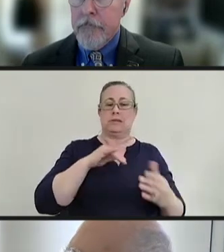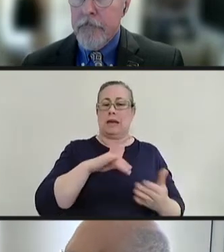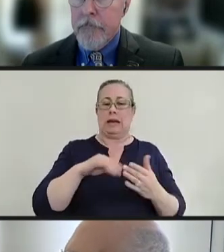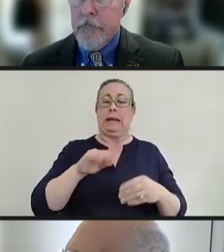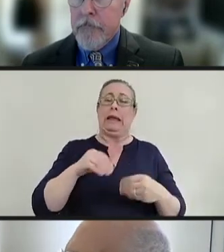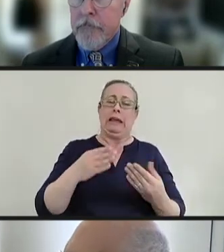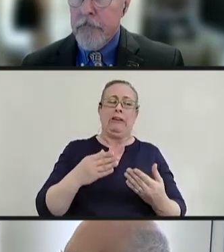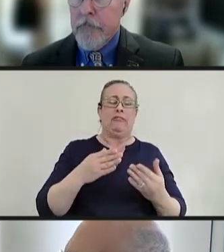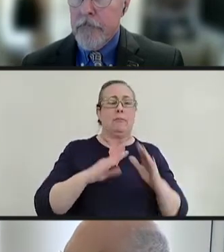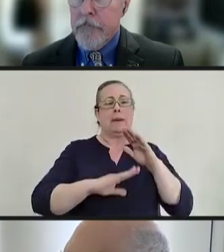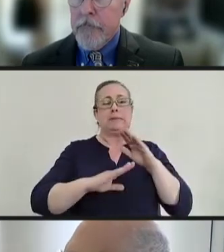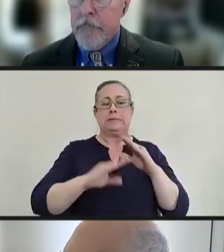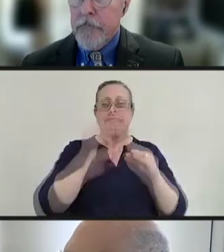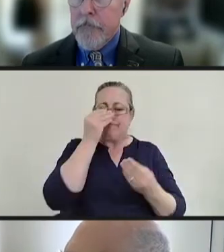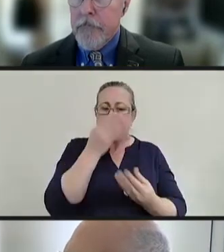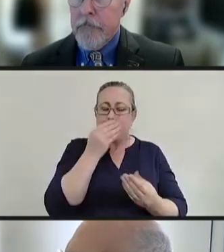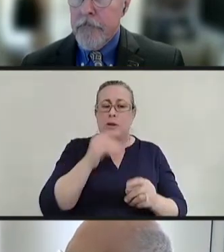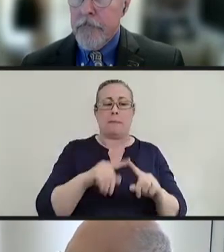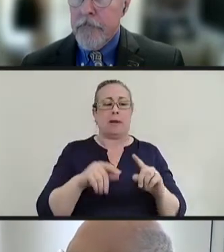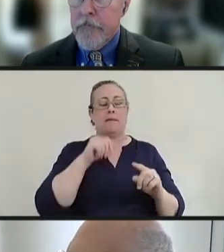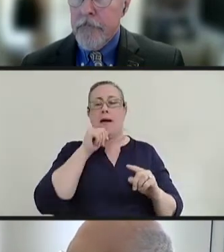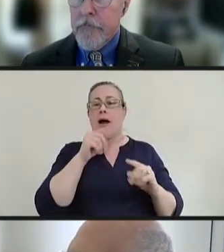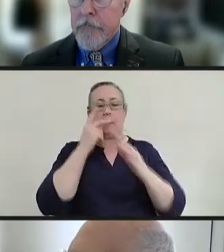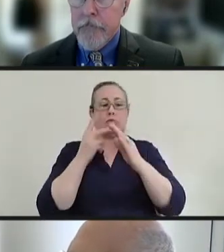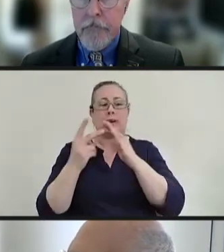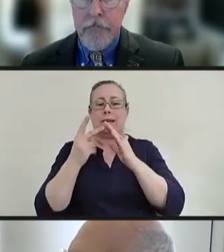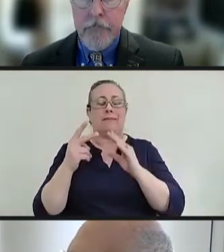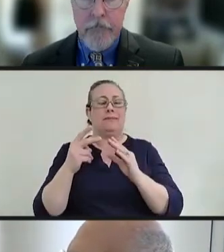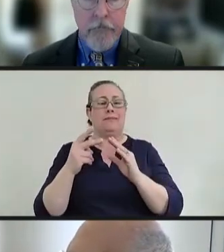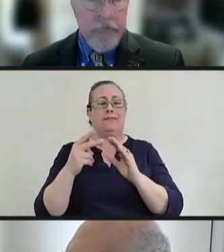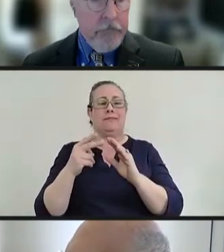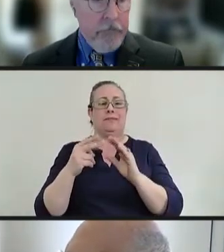more predictive signatures. And I think over the next five to 10 years, we'll get better, things